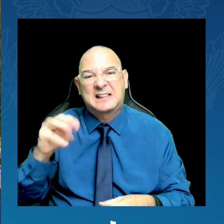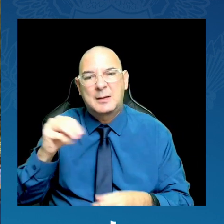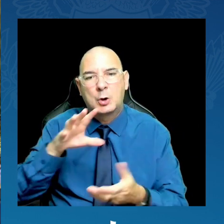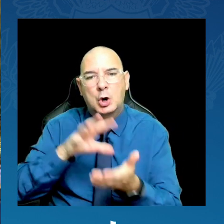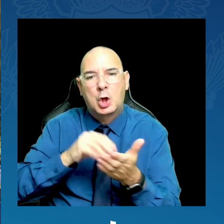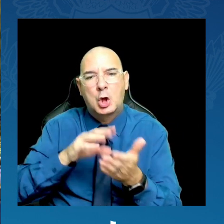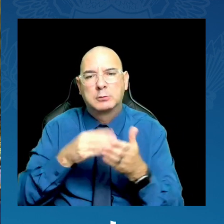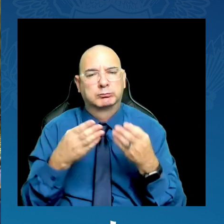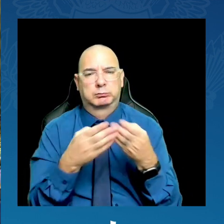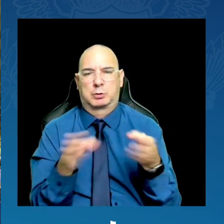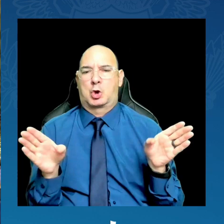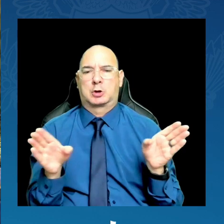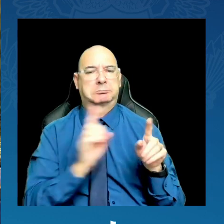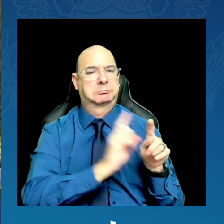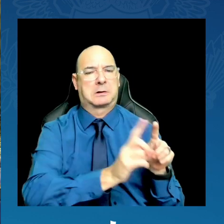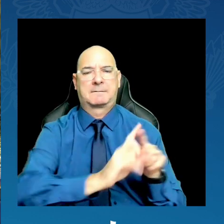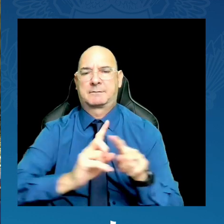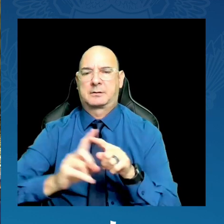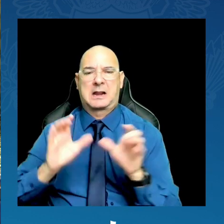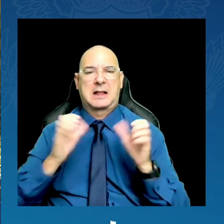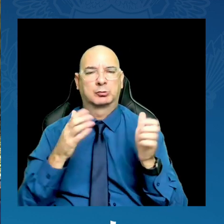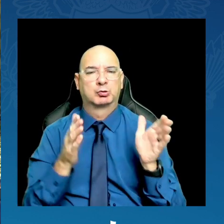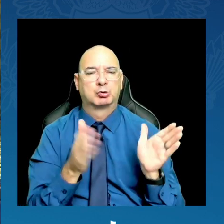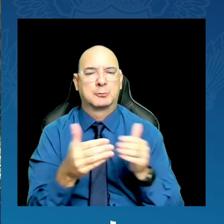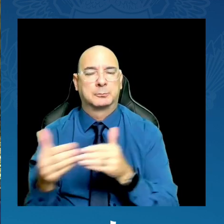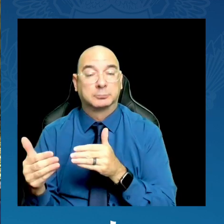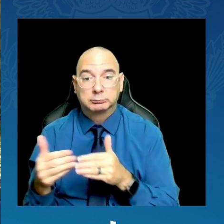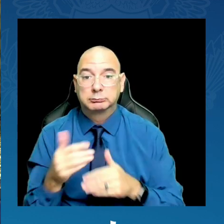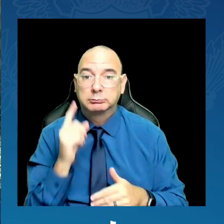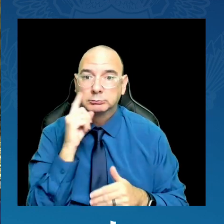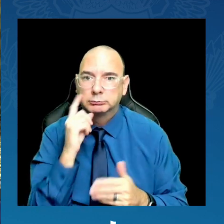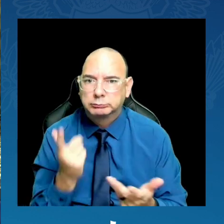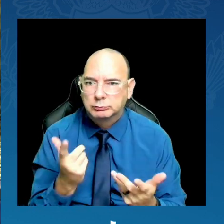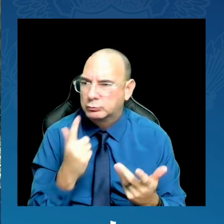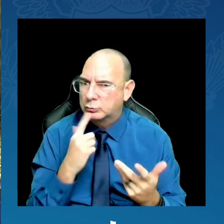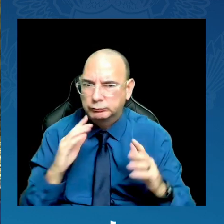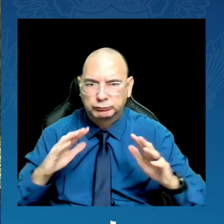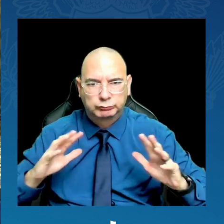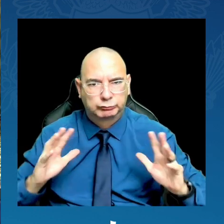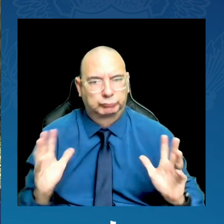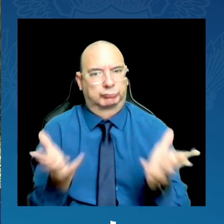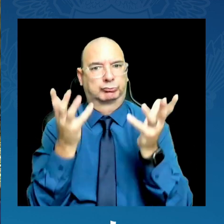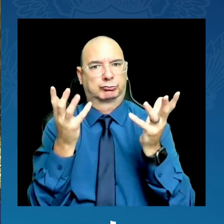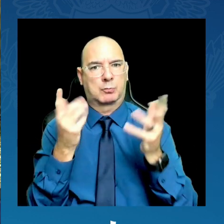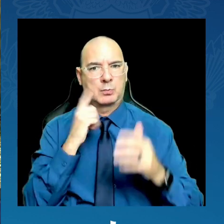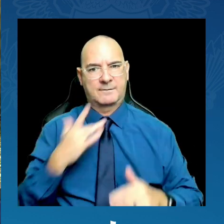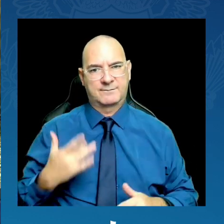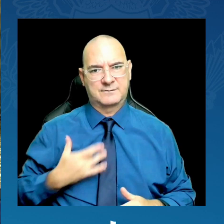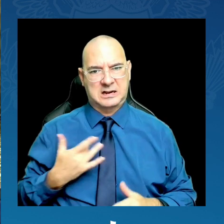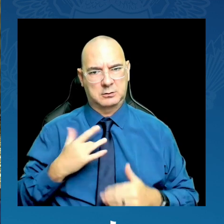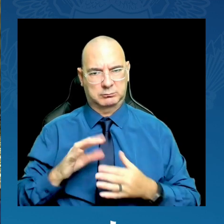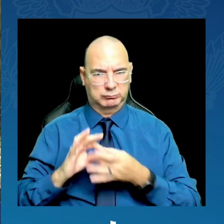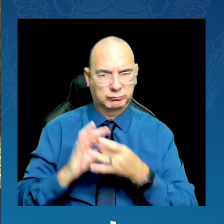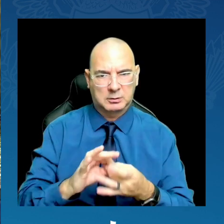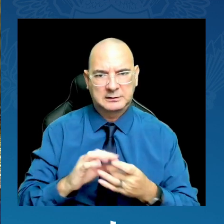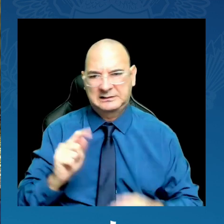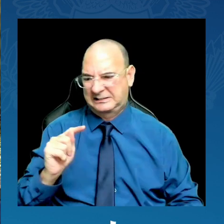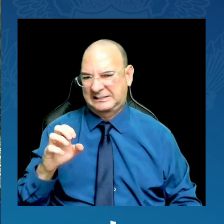that will engender a sense of belonging to STEM students across the country. We also know from our extensive stakeholder engagement